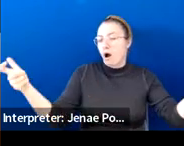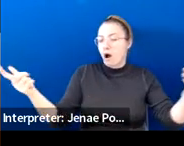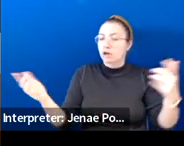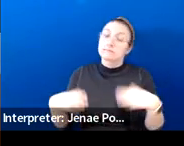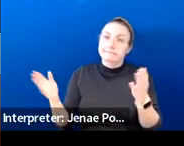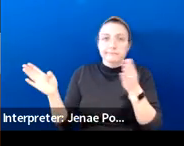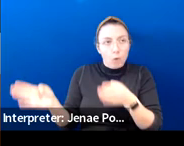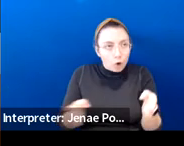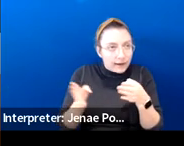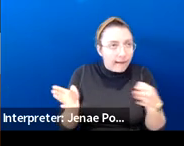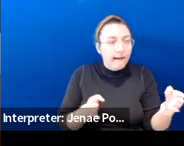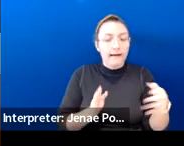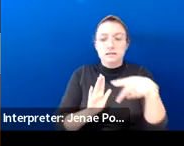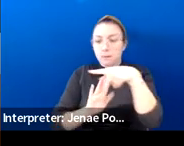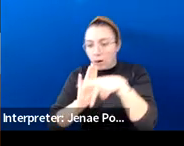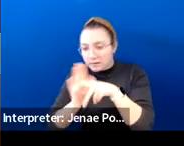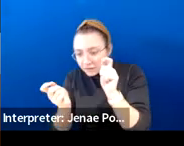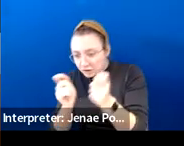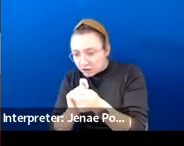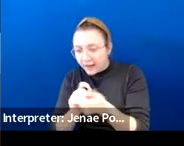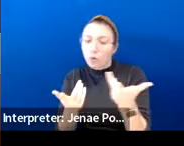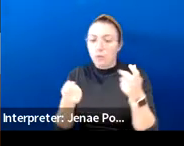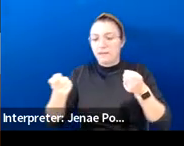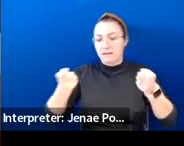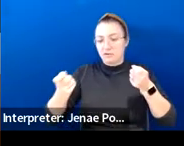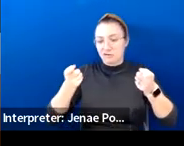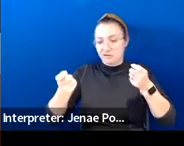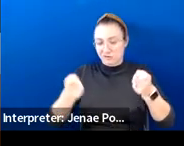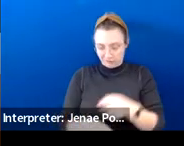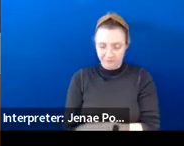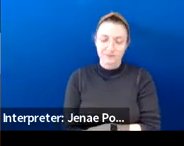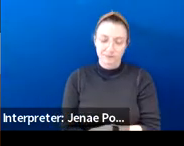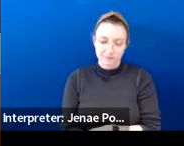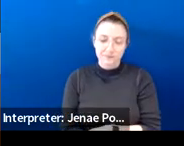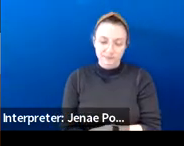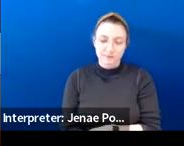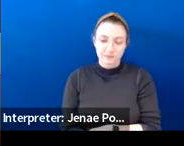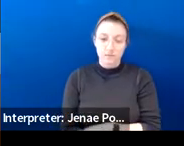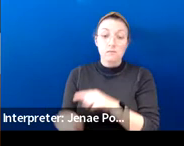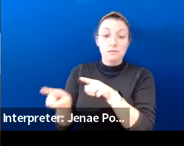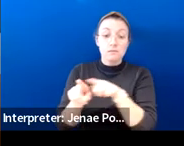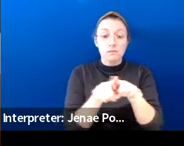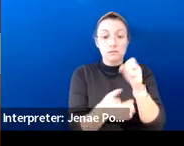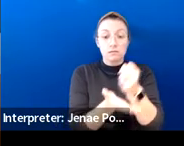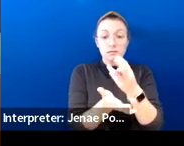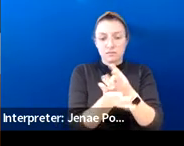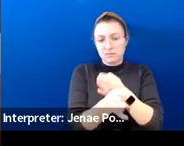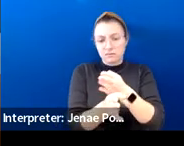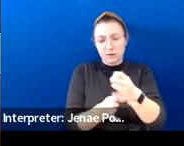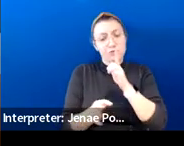through policy change and administration also the social work field is very broad and can enter